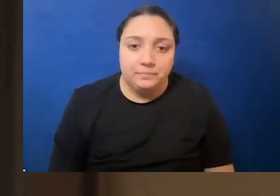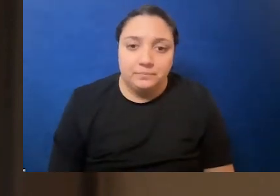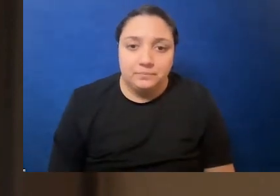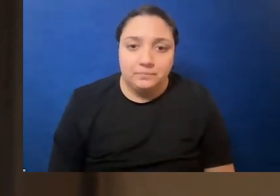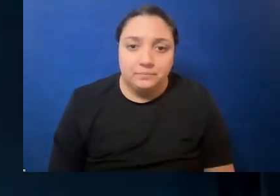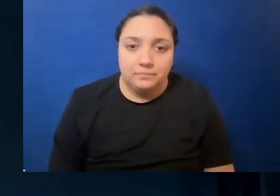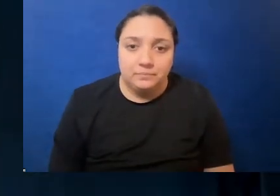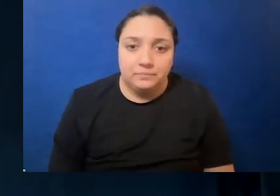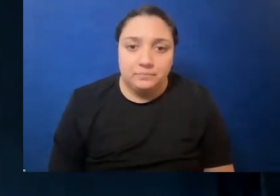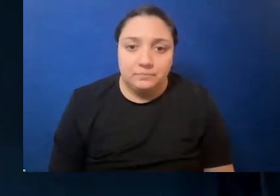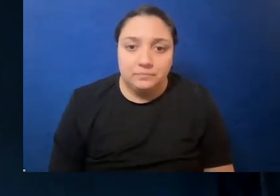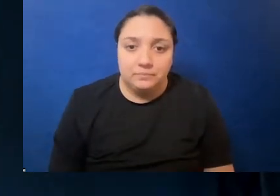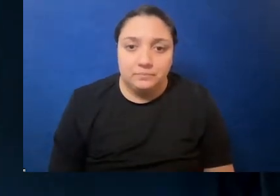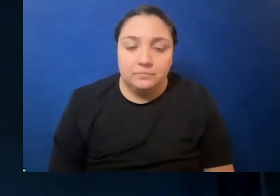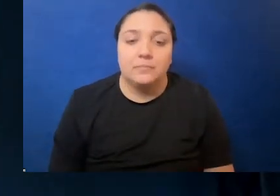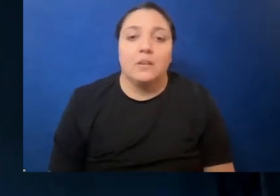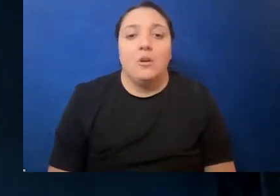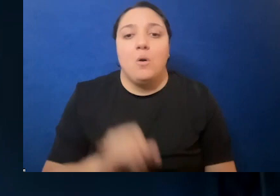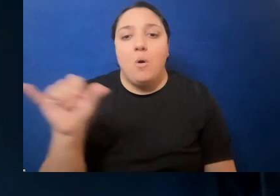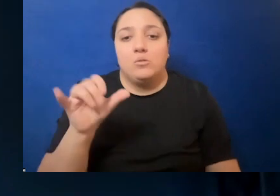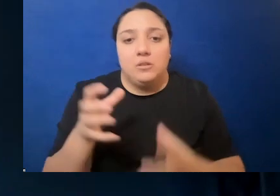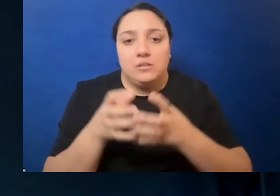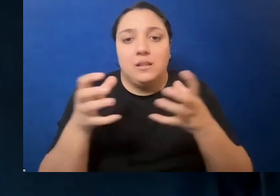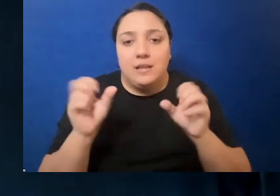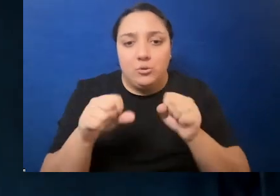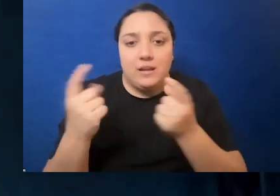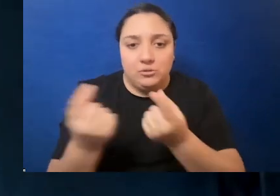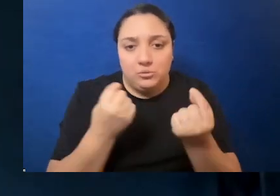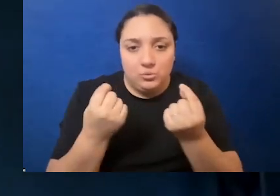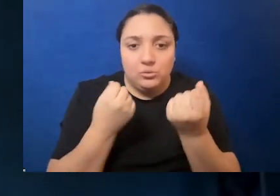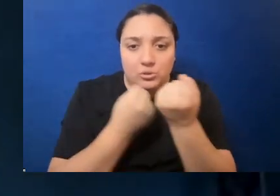THERE IS A LOT YOU CAN DO TO SUPPORT THAT STUDENT ADDS SCHOOL